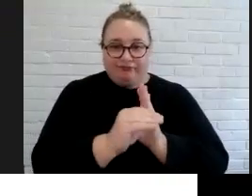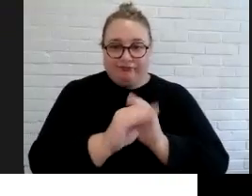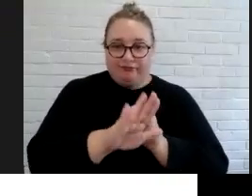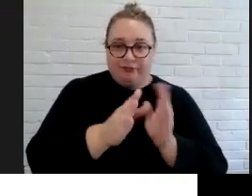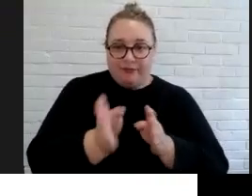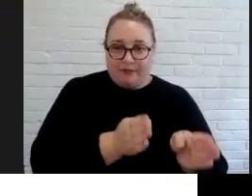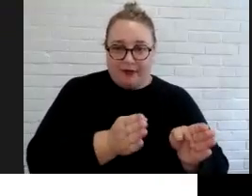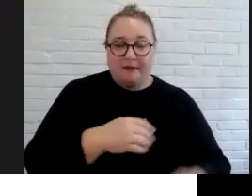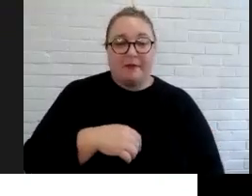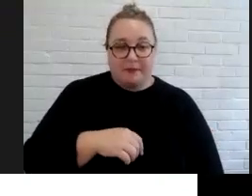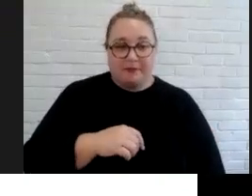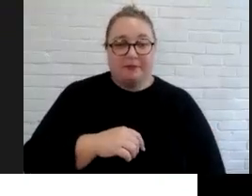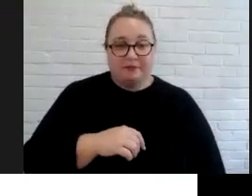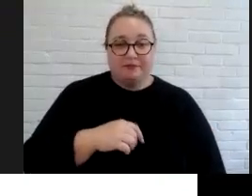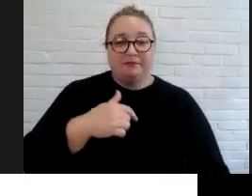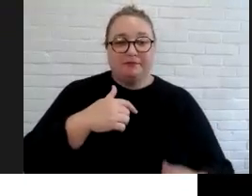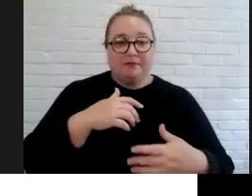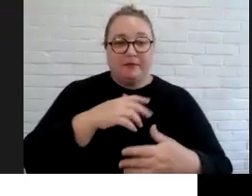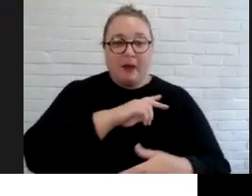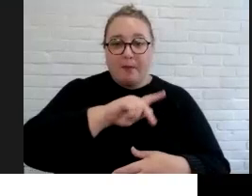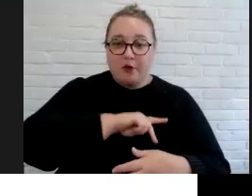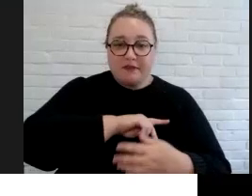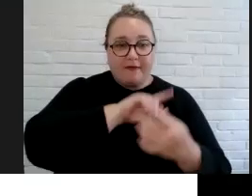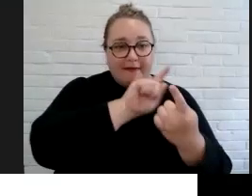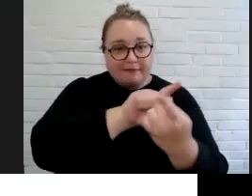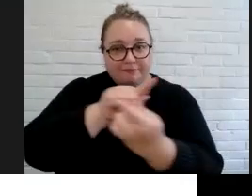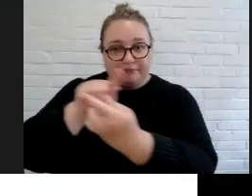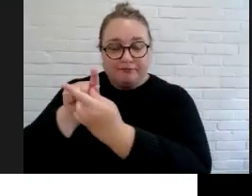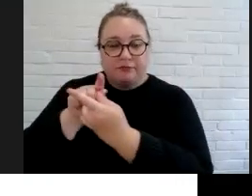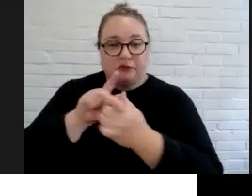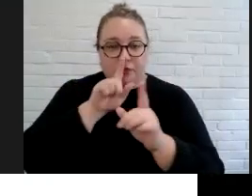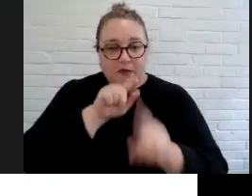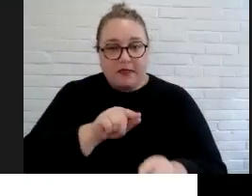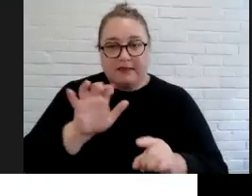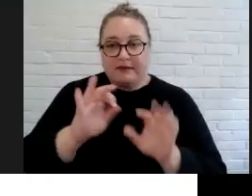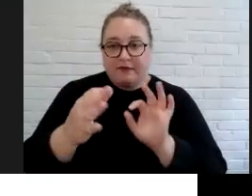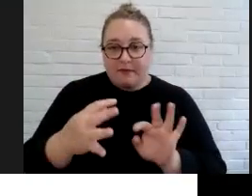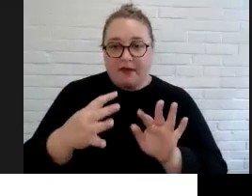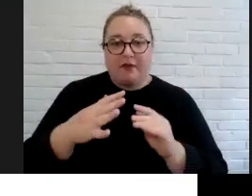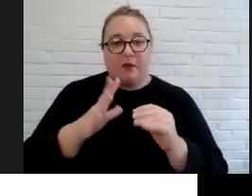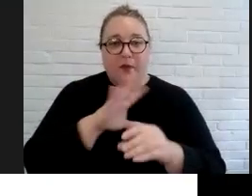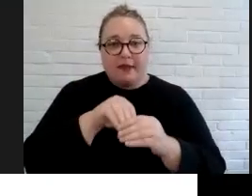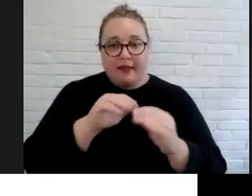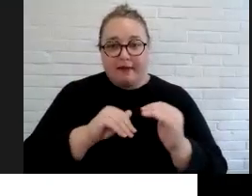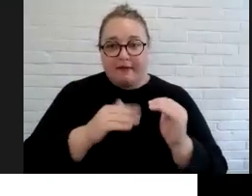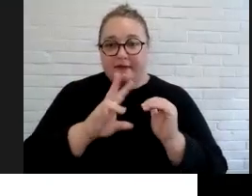and feedback for improvement on your assignments within, you know, 72 hours or within, you know, three days